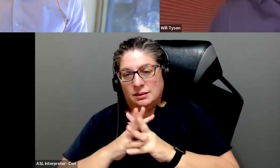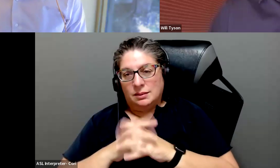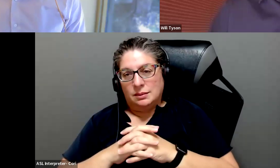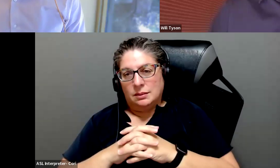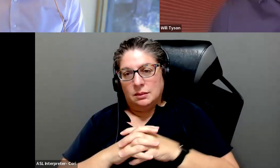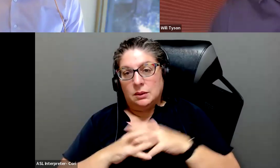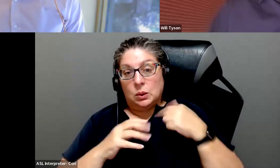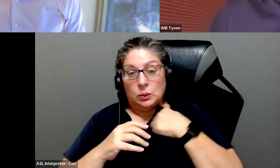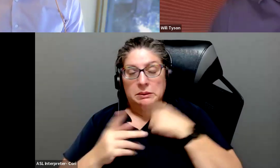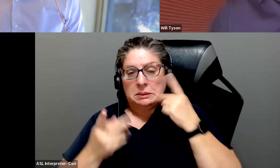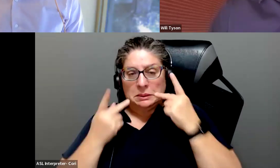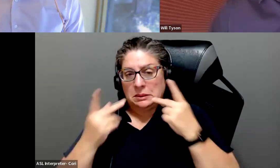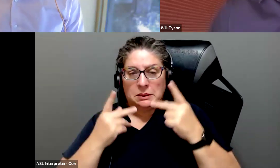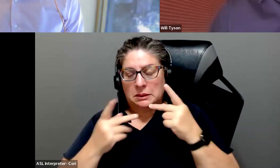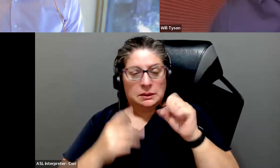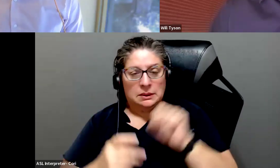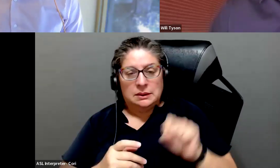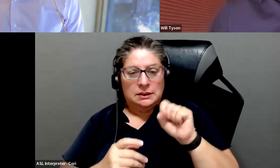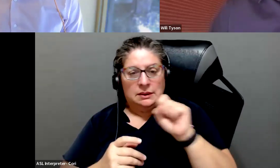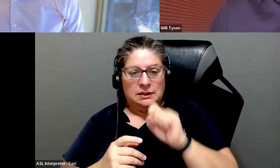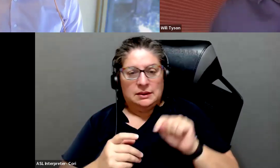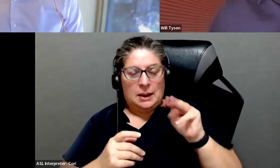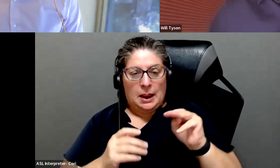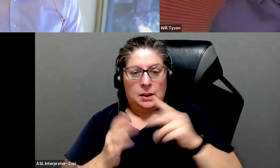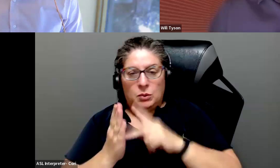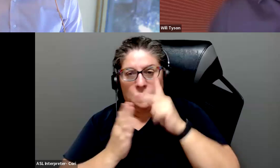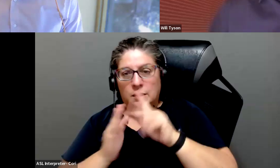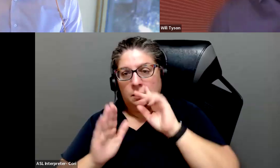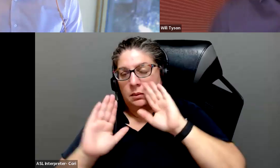see this within the S-STEM programs with emphasis on internships.